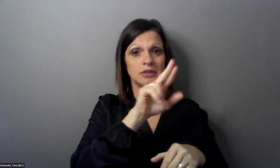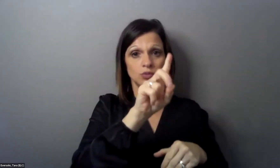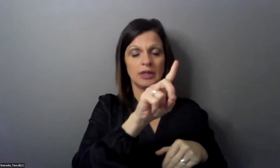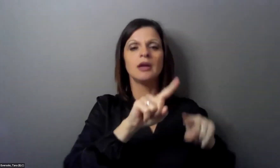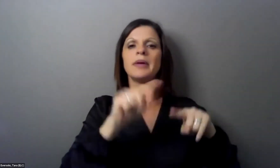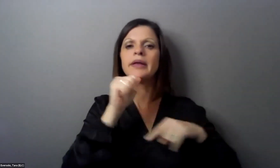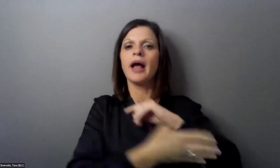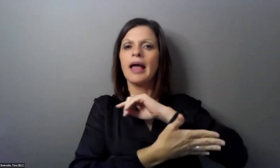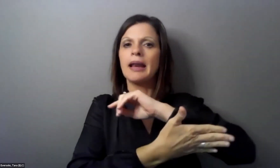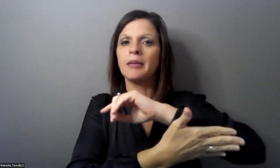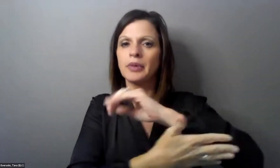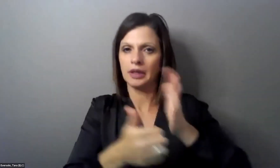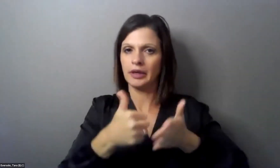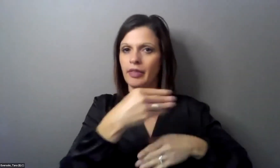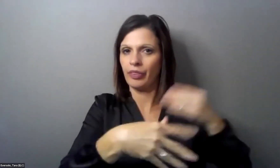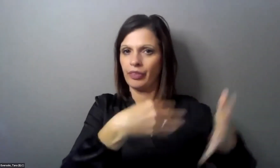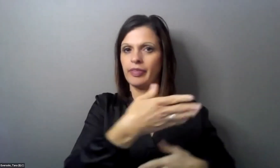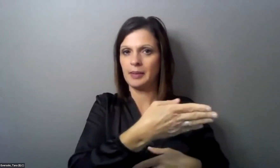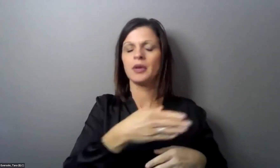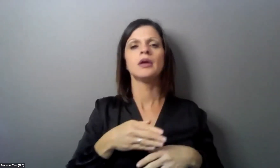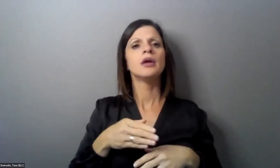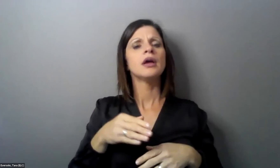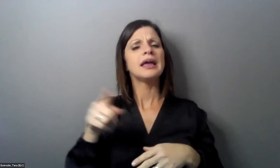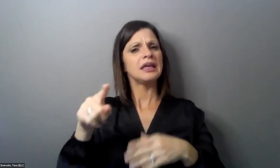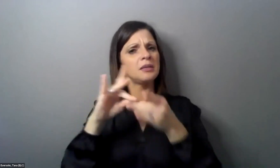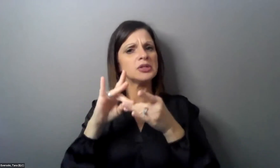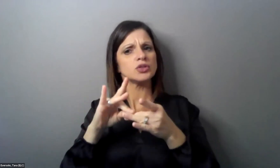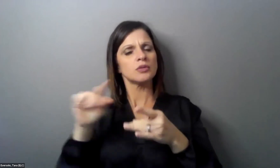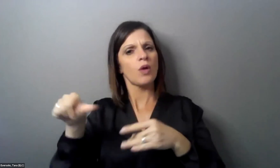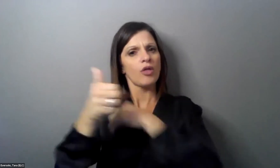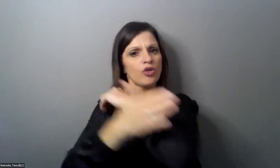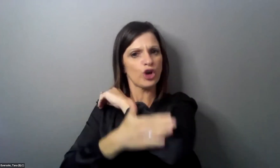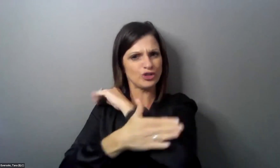But without enabling them. He talks about what other countries have done.